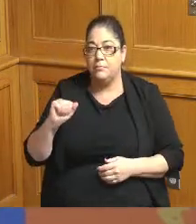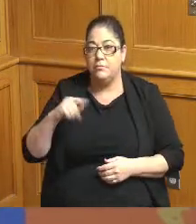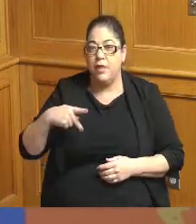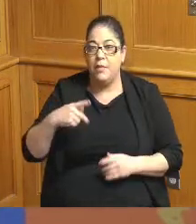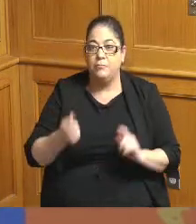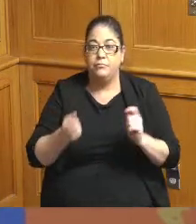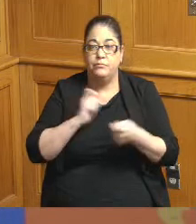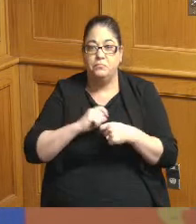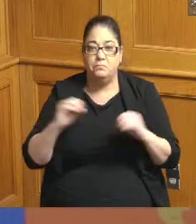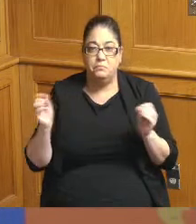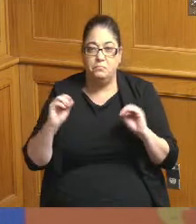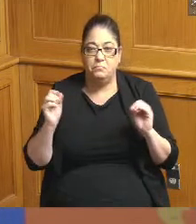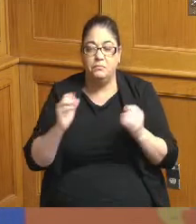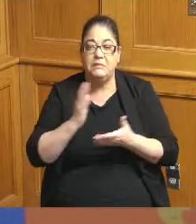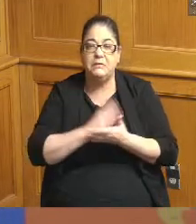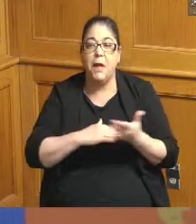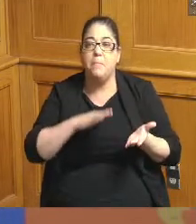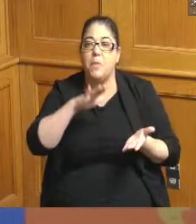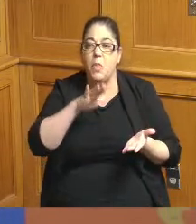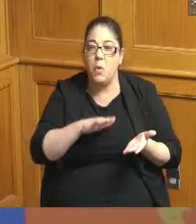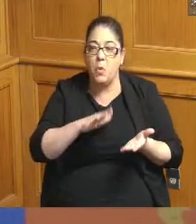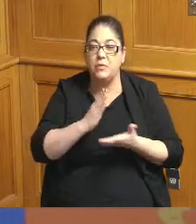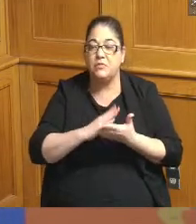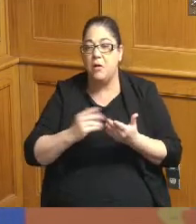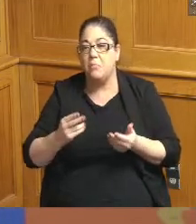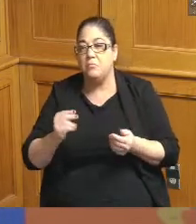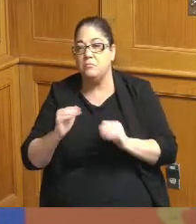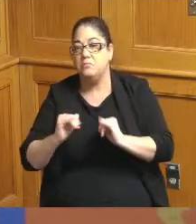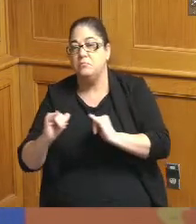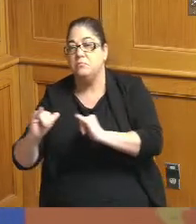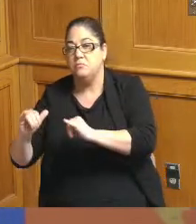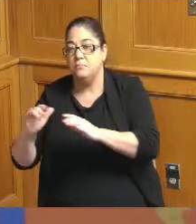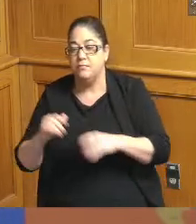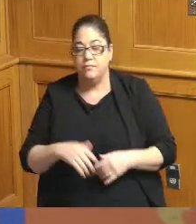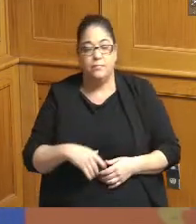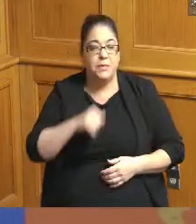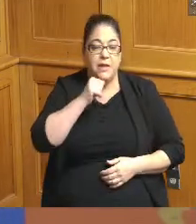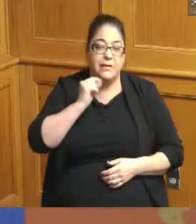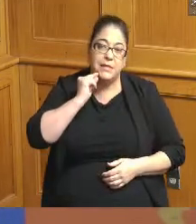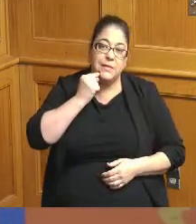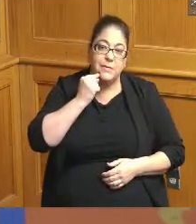lower than others but nothing statistically significant Covid remains within our community